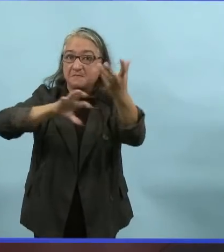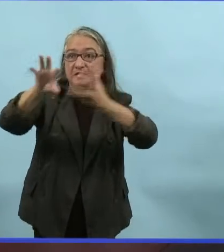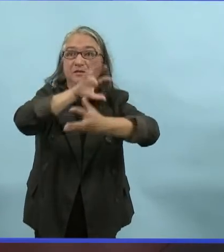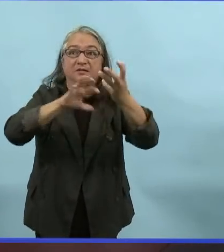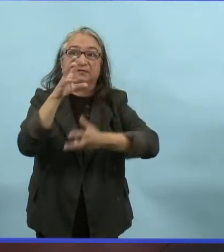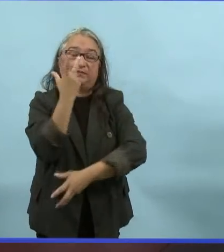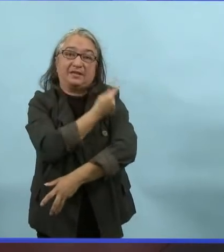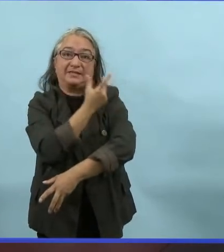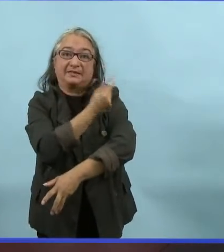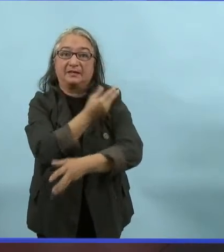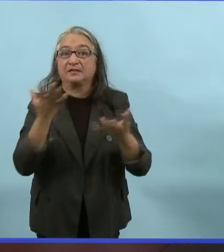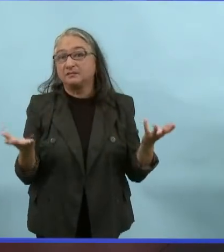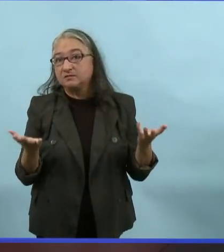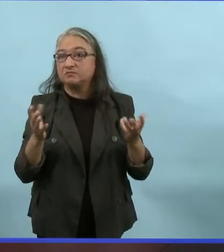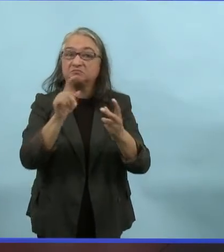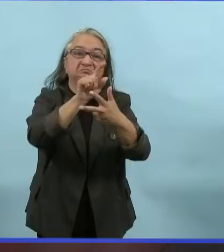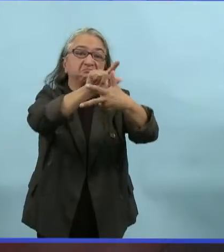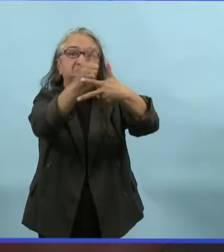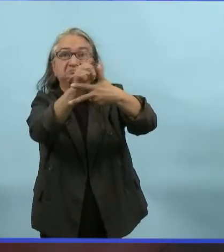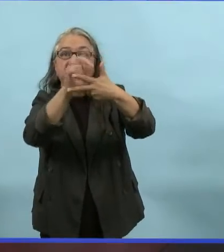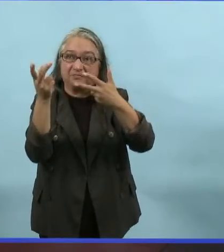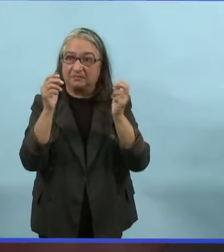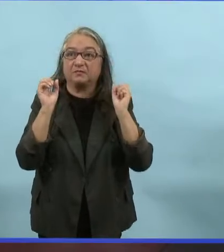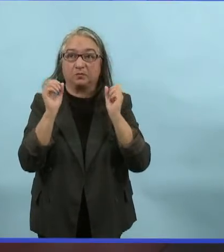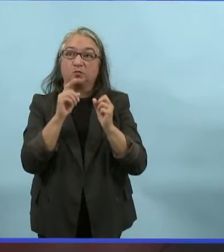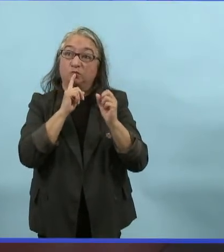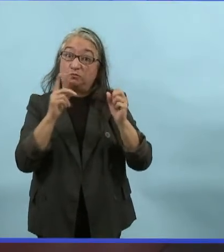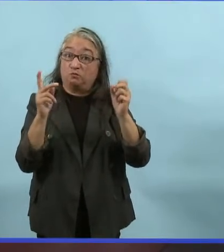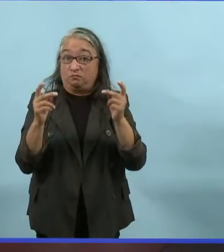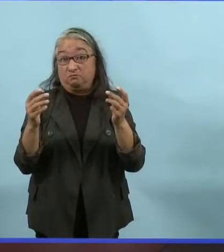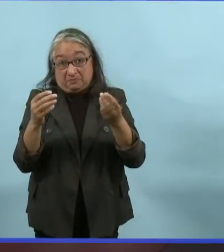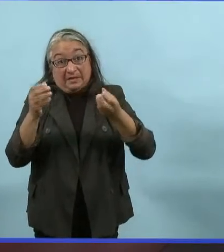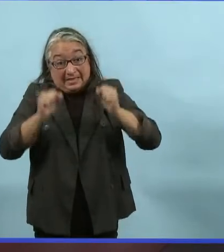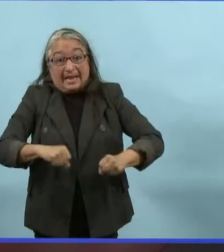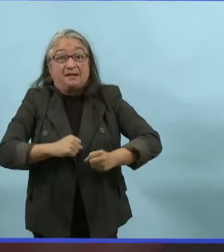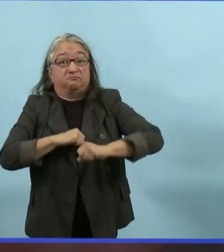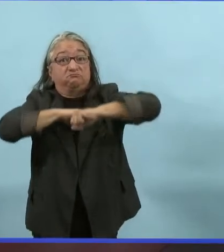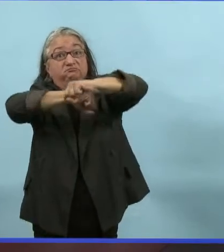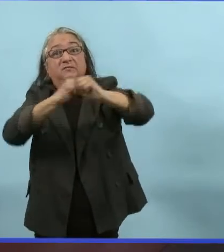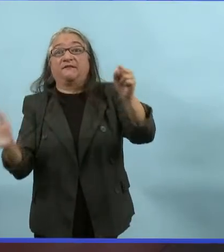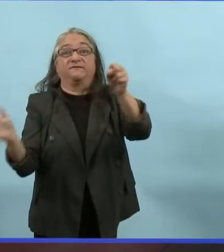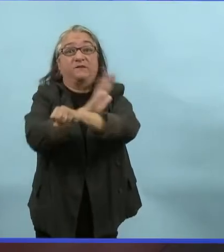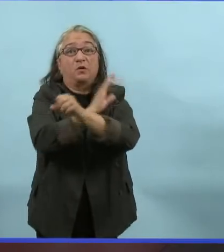instances we've seen it even better we know that in in the past we with vaccines